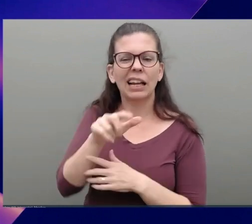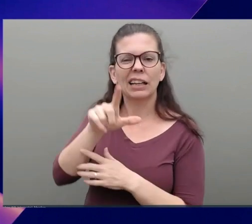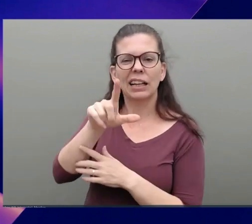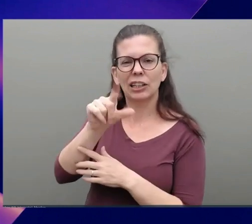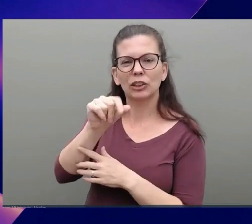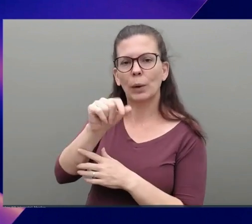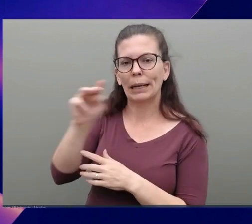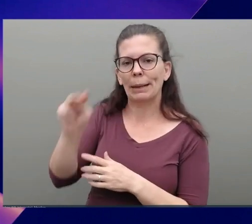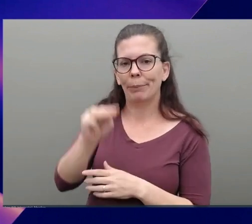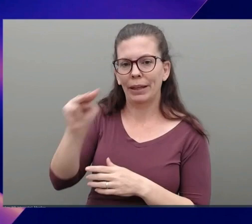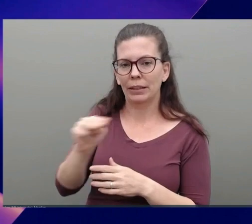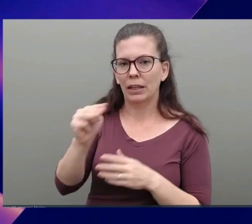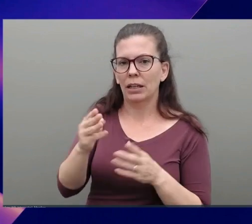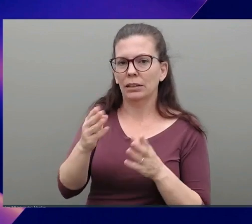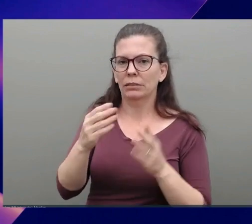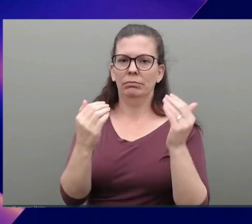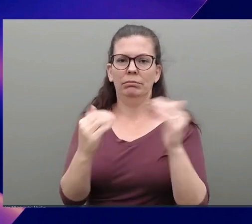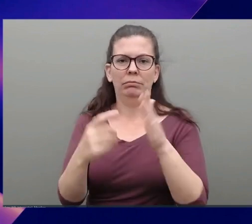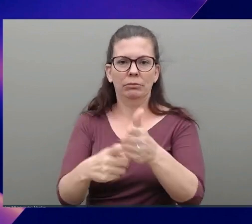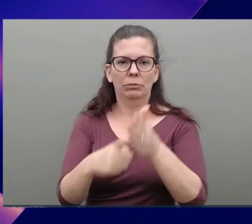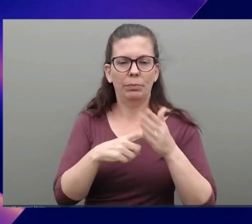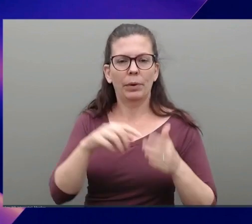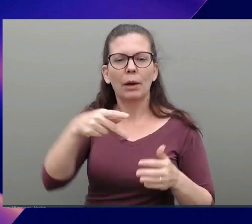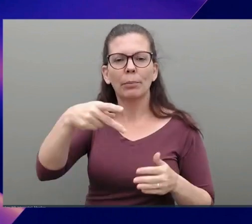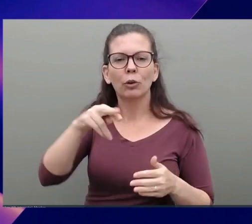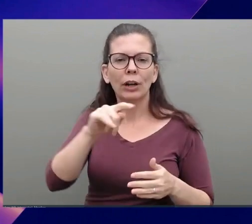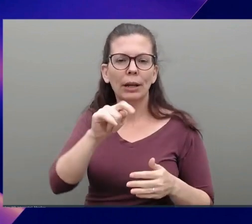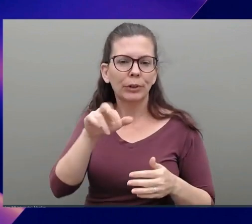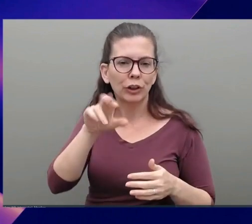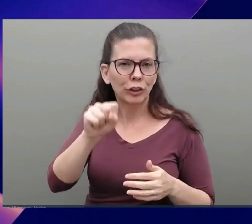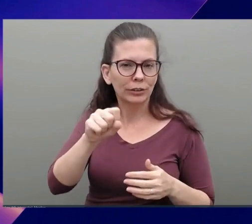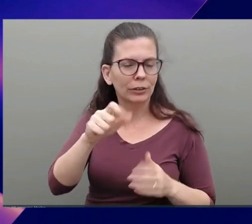Parameters are levers that data scientists change to optimize their model.